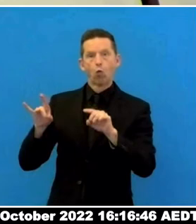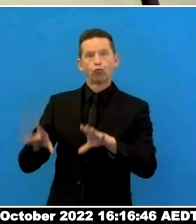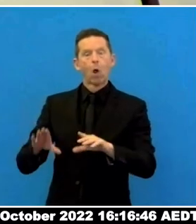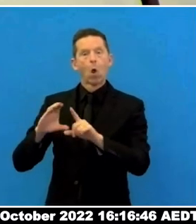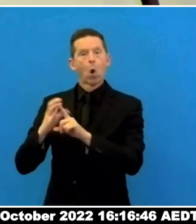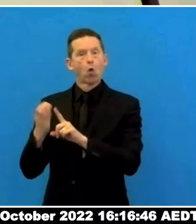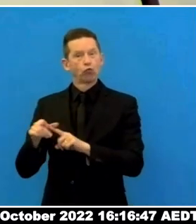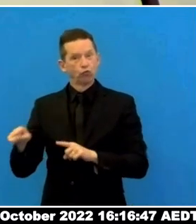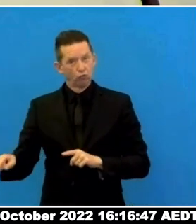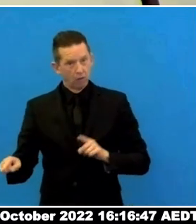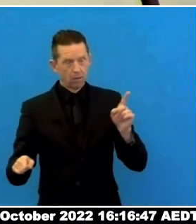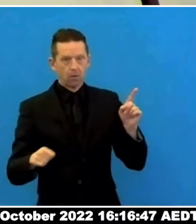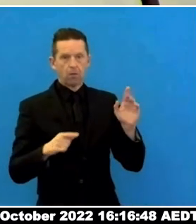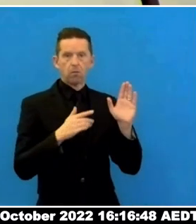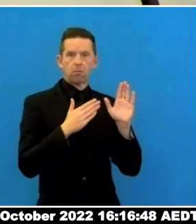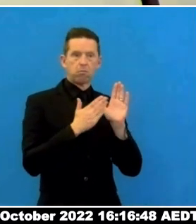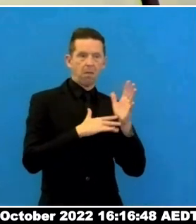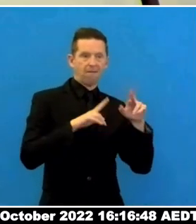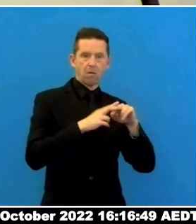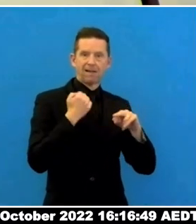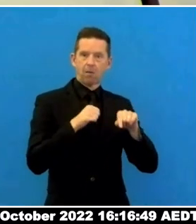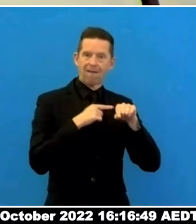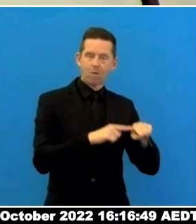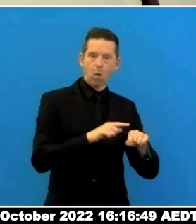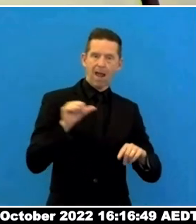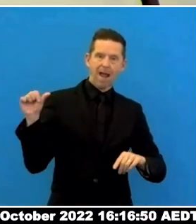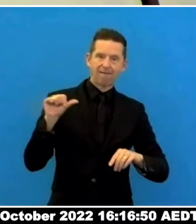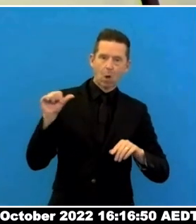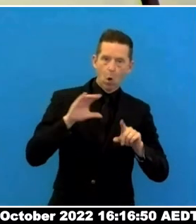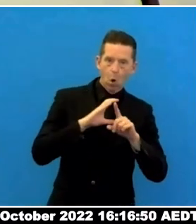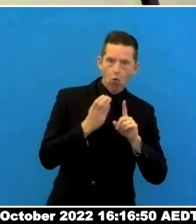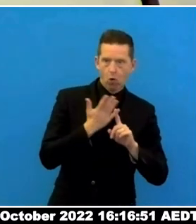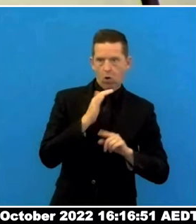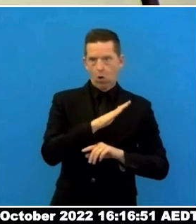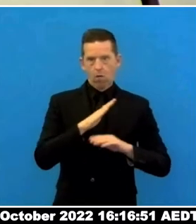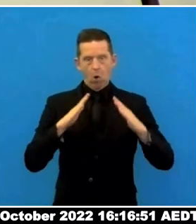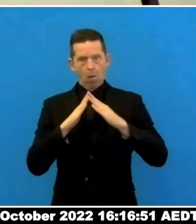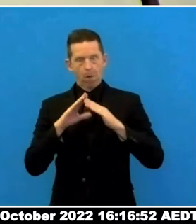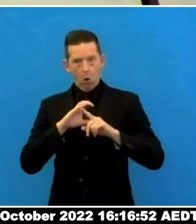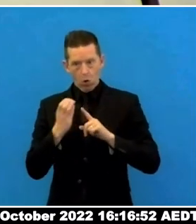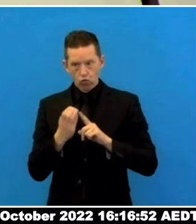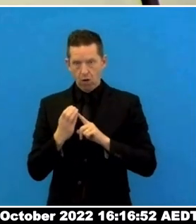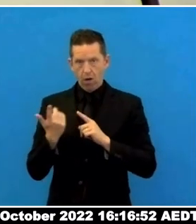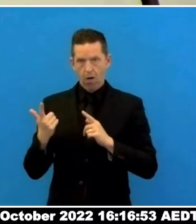The parents is in Afghan culture or you know, home culture, and they have a big gap.